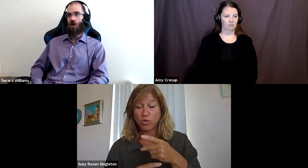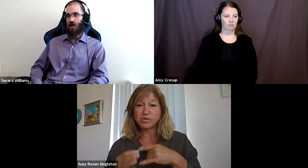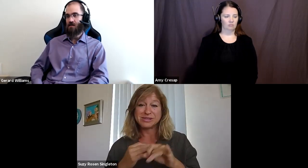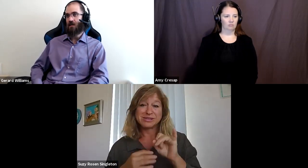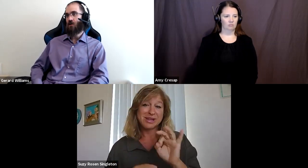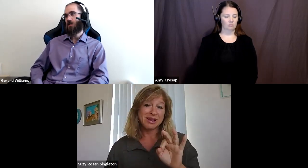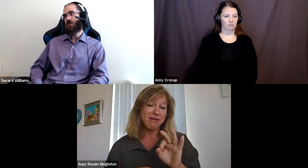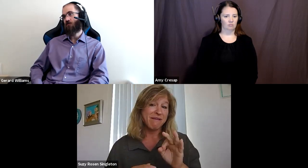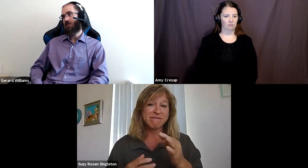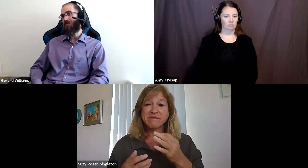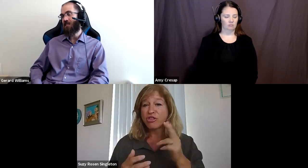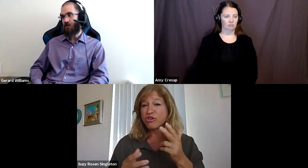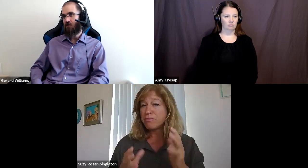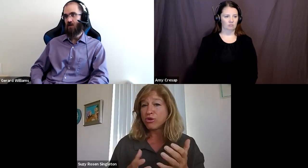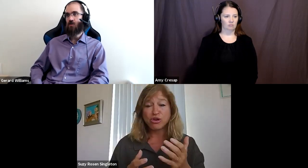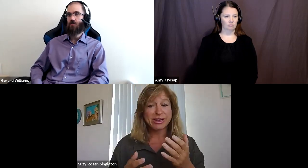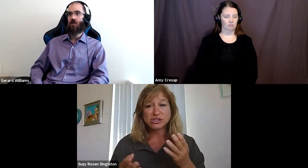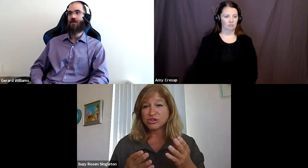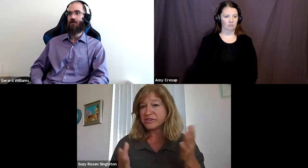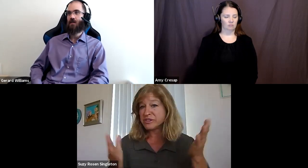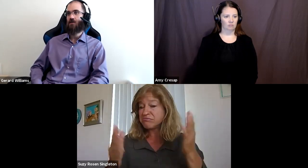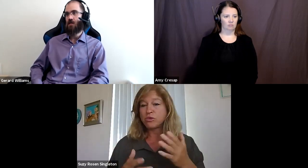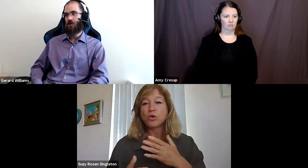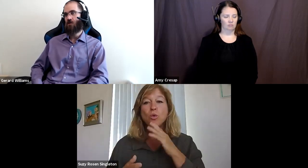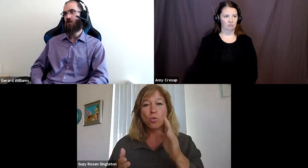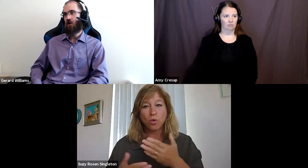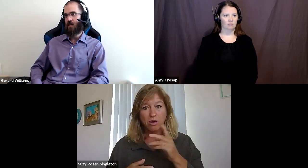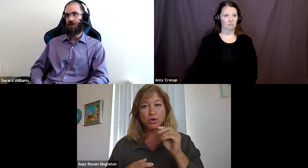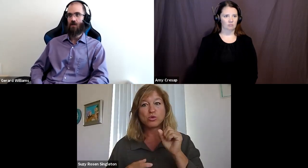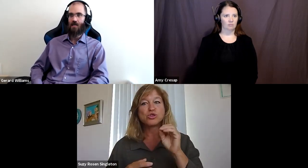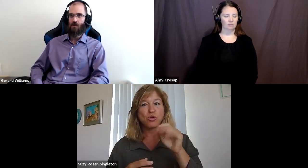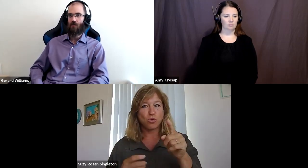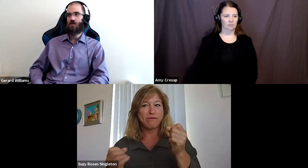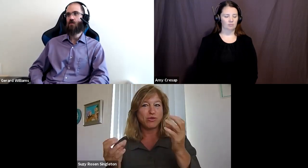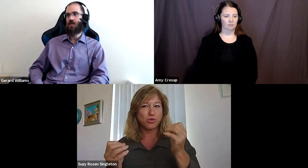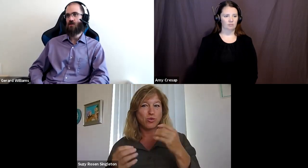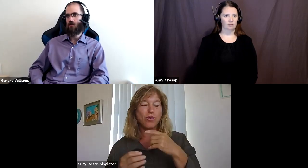us and call us over a video phone rather than using a third party relay service, we certainly